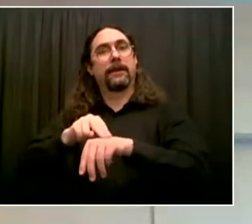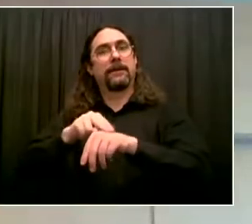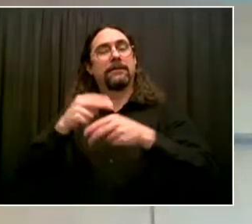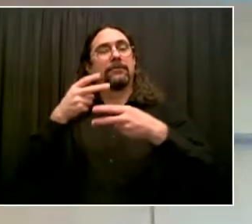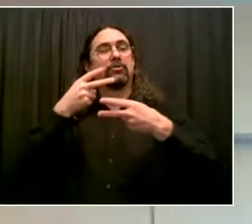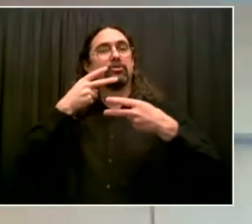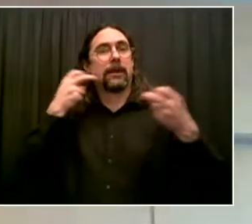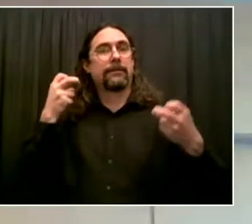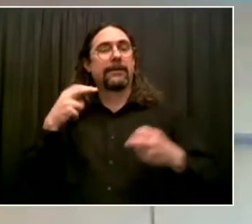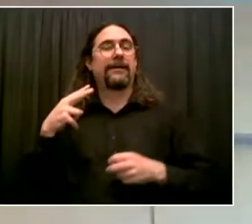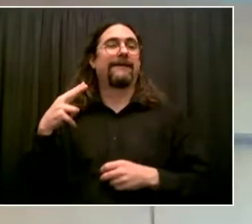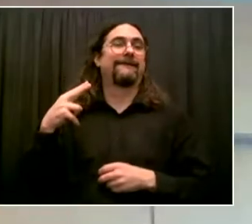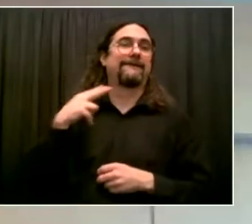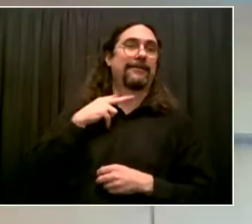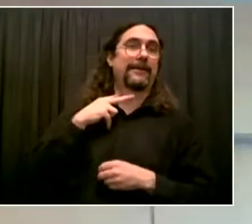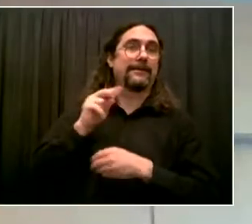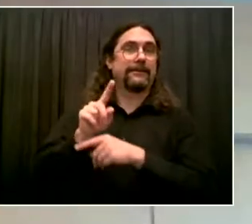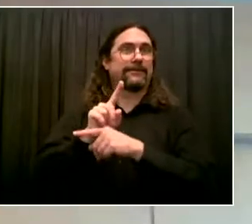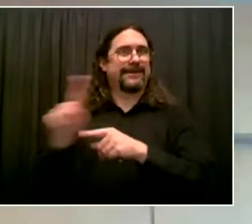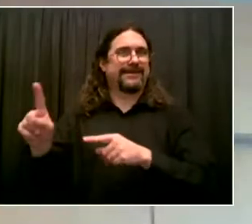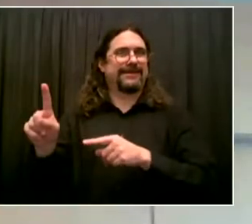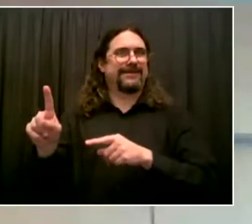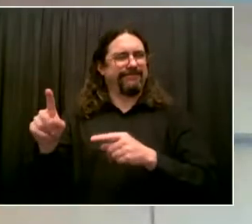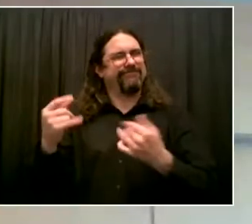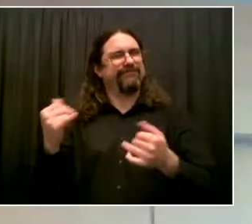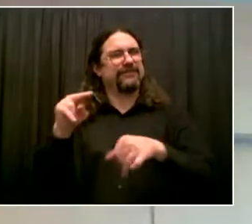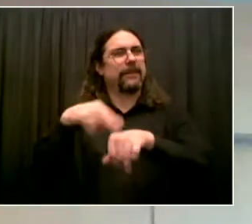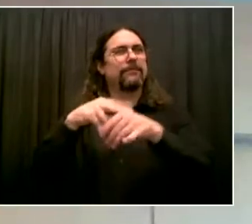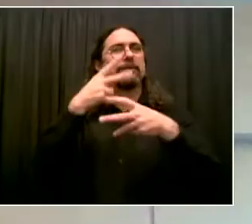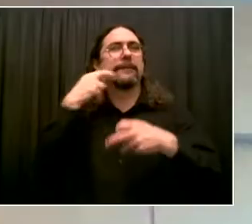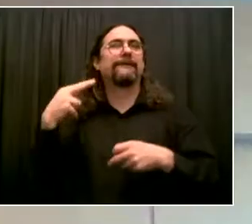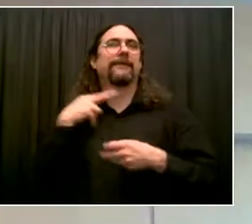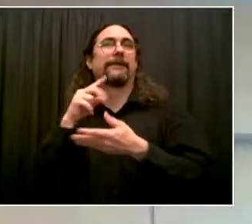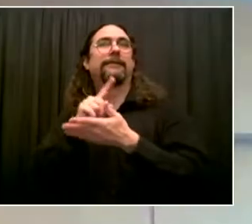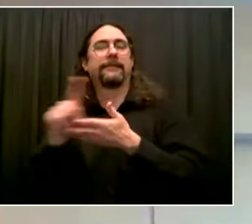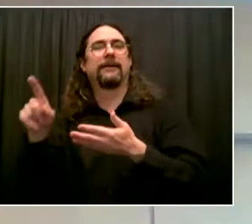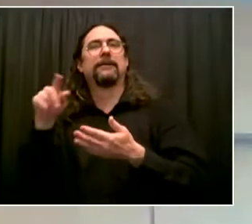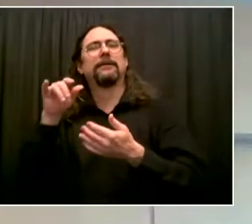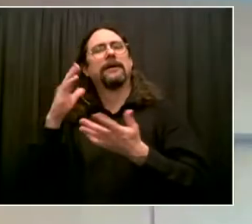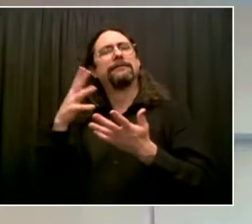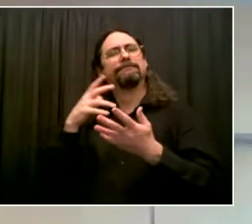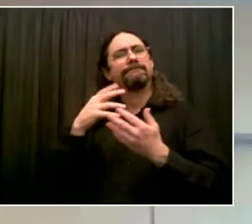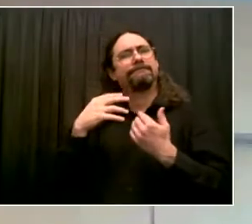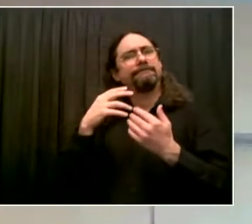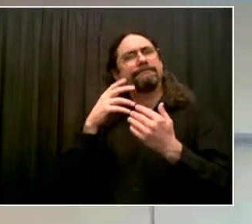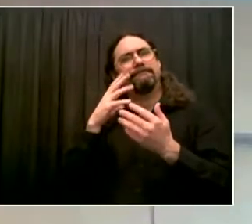VICTIMS RIGHTS WEEK. AND AS WE ARE IN THE MIDDLE OF